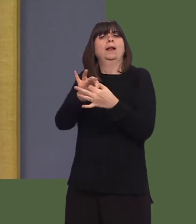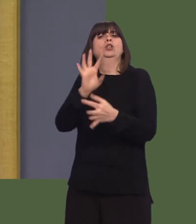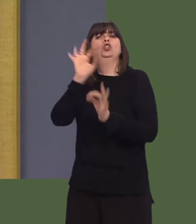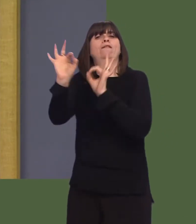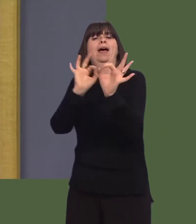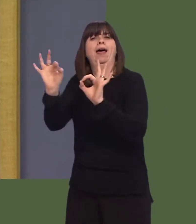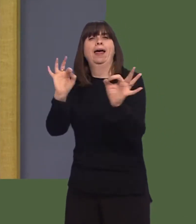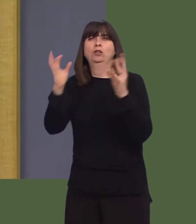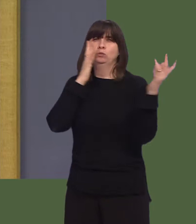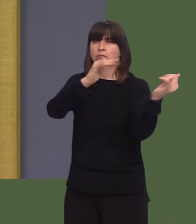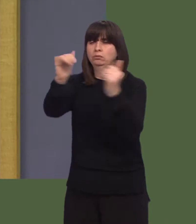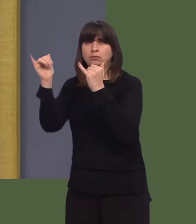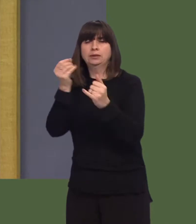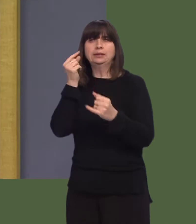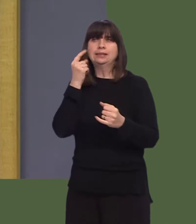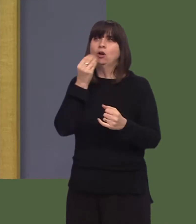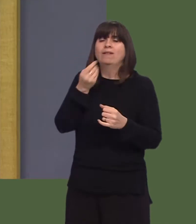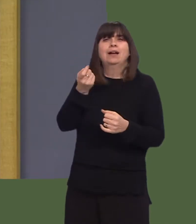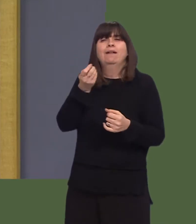to measure food insecurity.